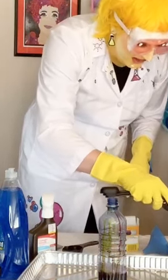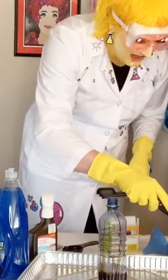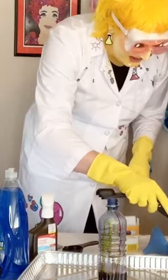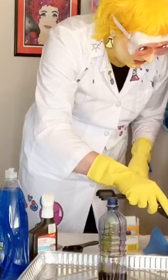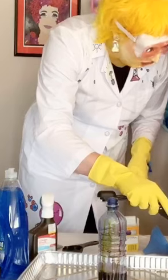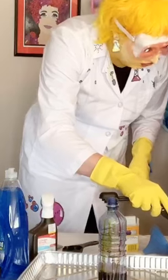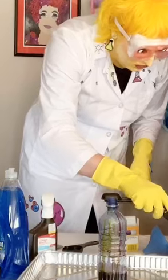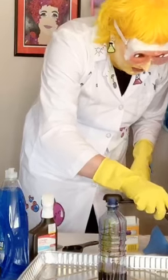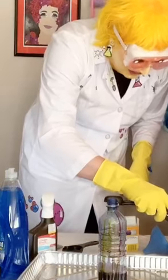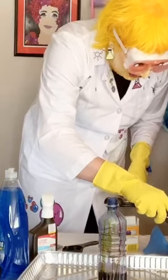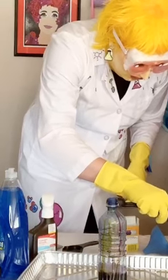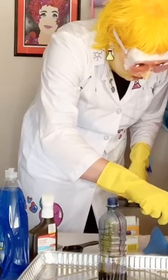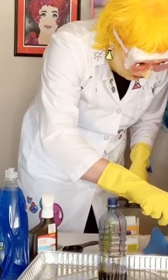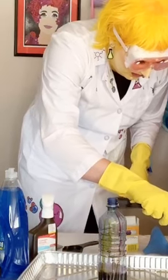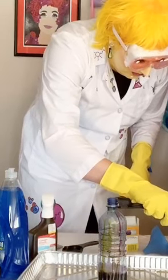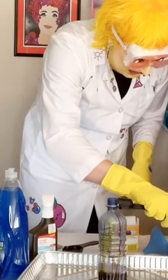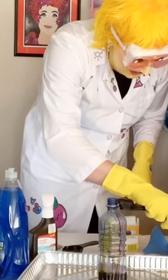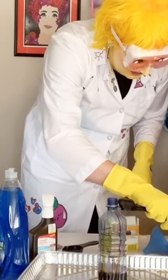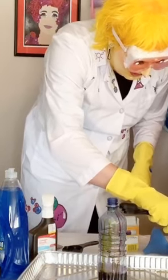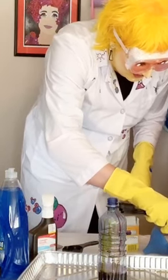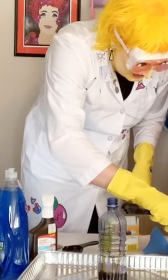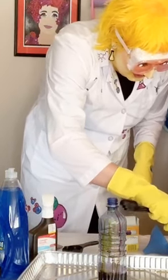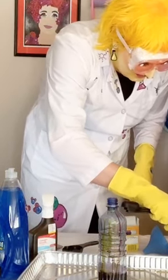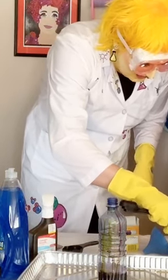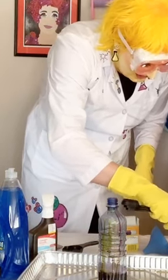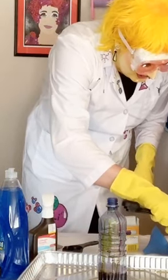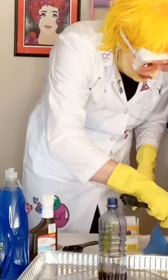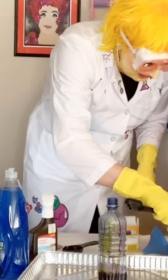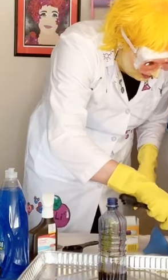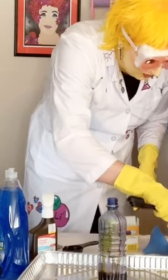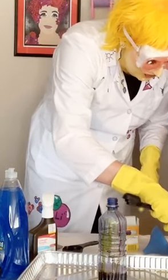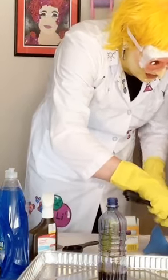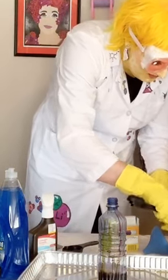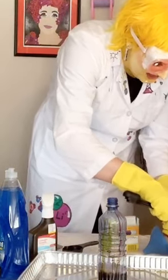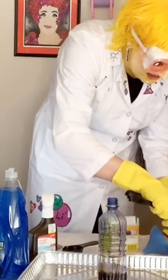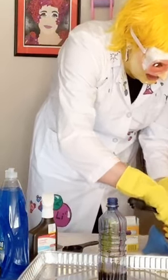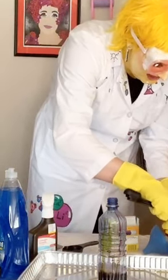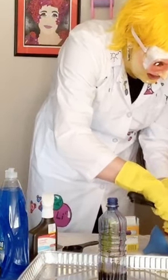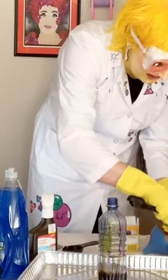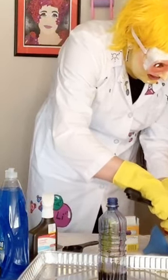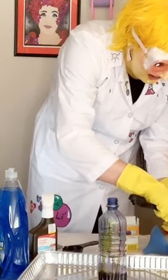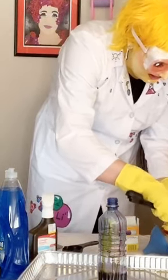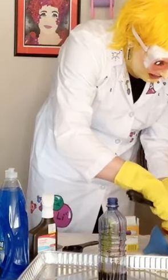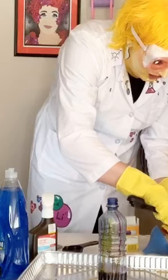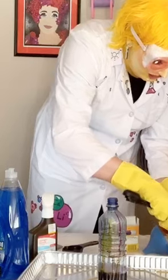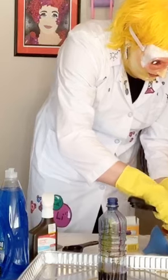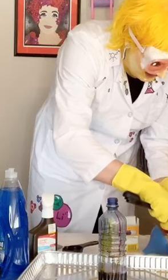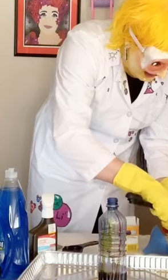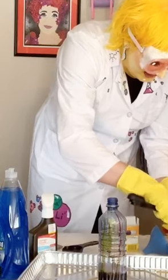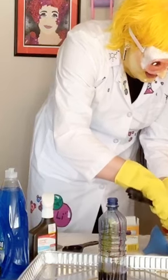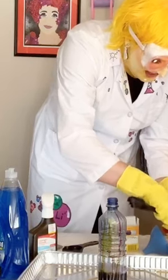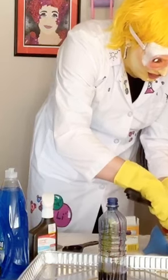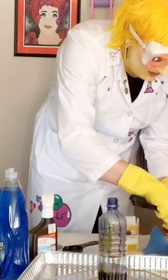Yes the whole thing. Oh, well, okay. I was gonna put it in slowly. But we'll just mix it. BARB: Sorry, Miss Cali. CALI: Oh you're fine. It'll be